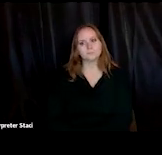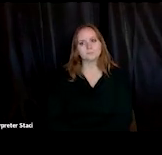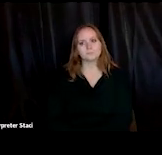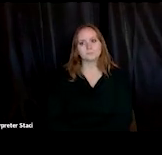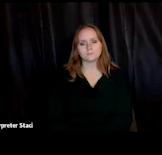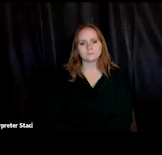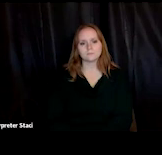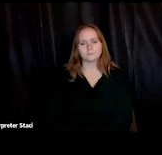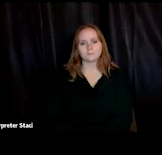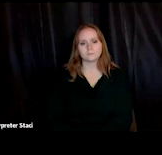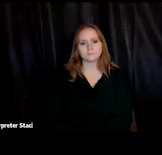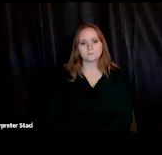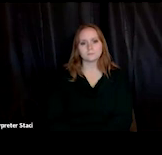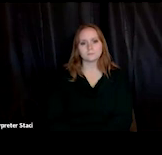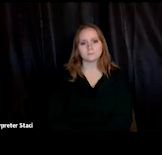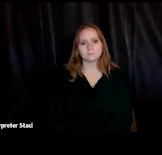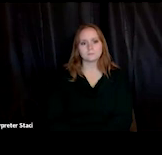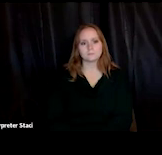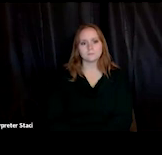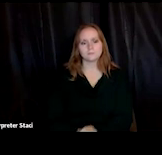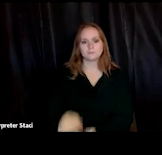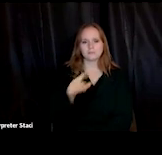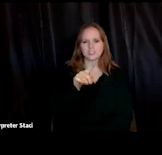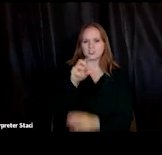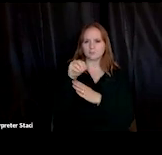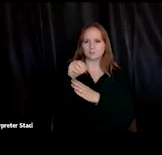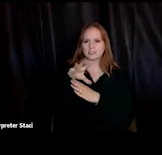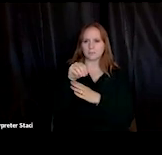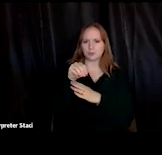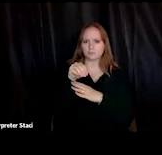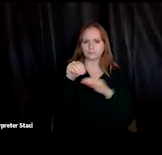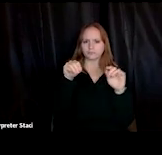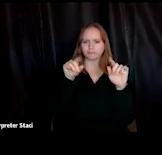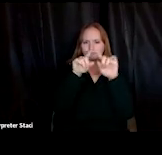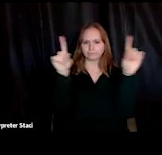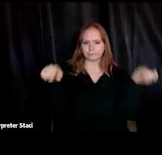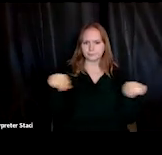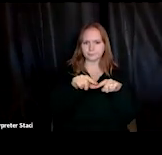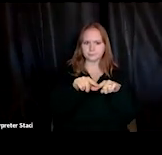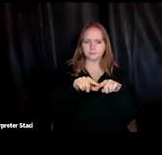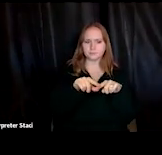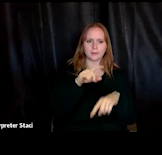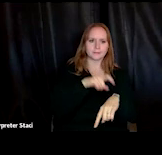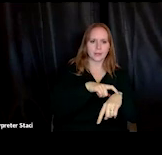And then again, this is just a kind of snapshot of our point in time count numbers from 2024,